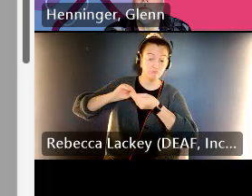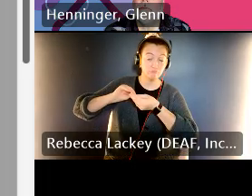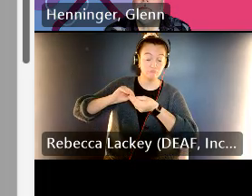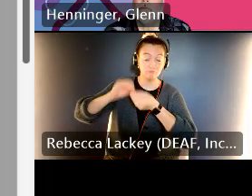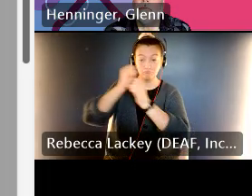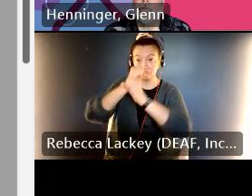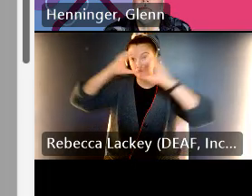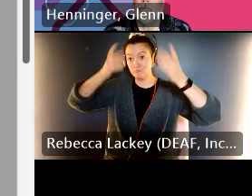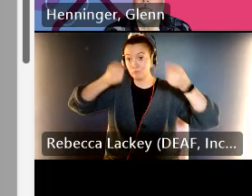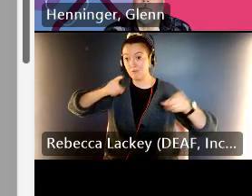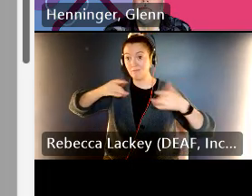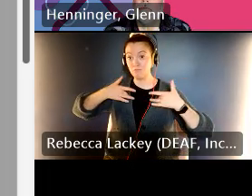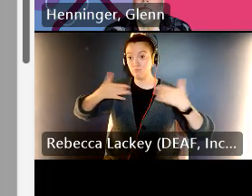this project program.